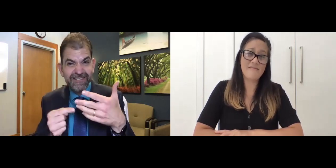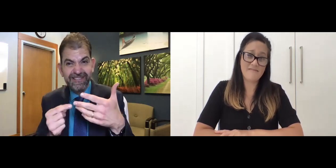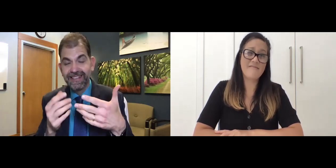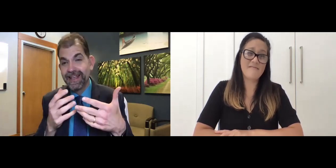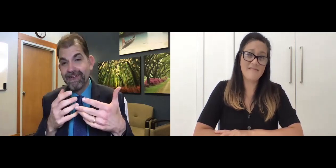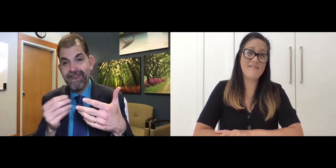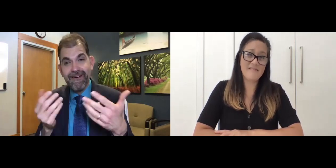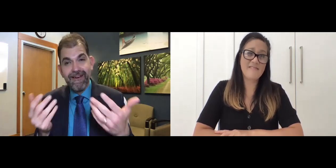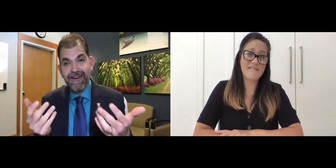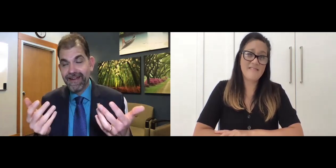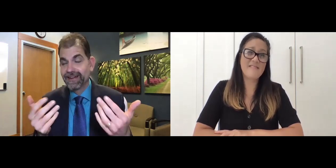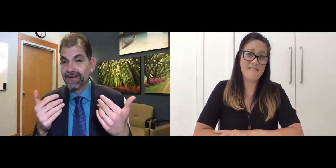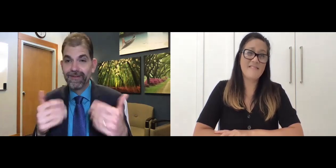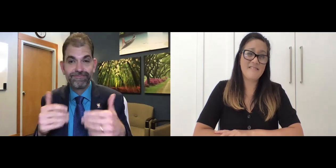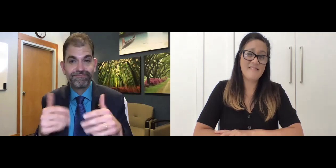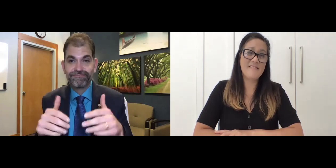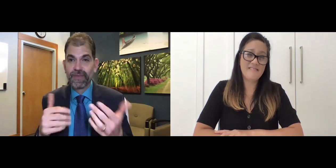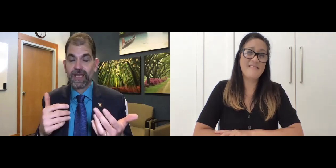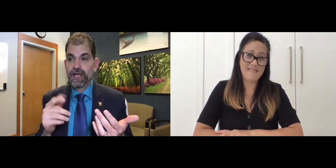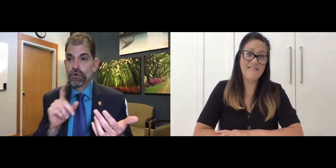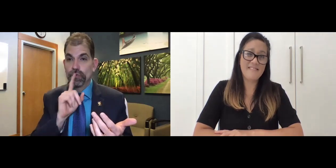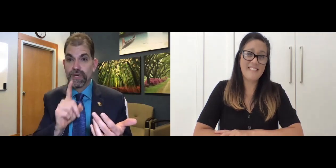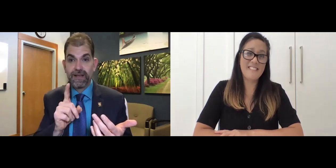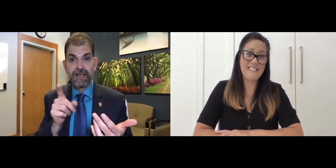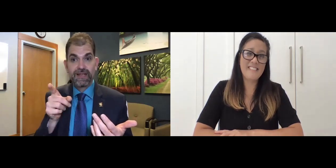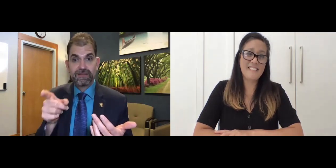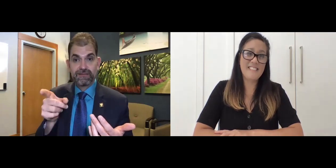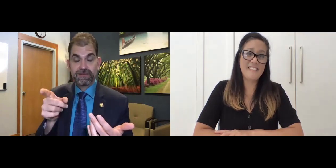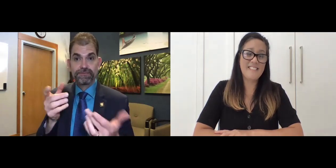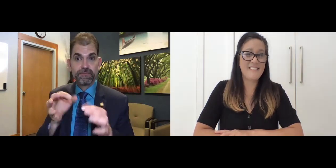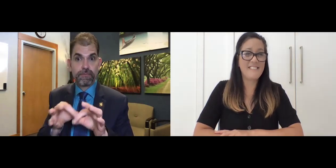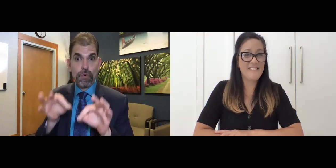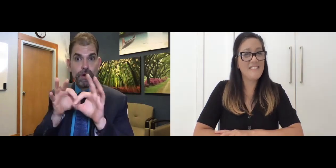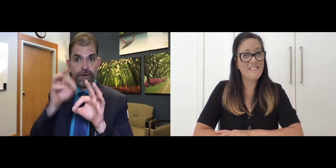and so once they see that person outside the setting it gets to be awkward.